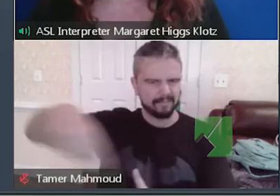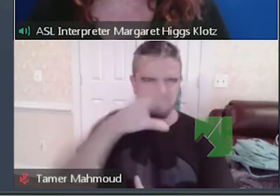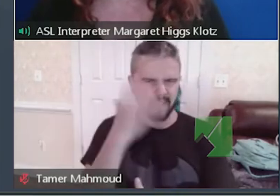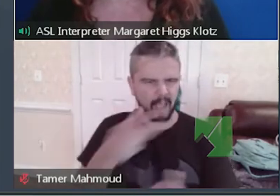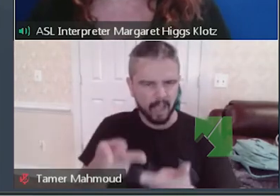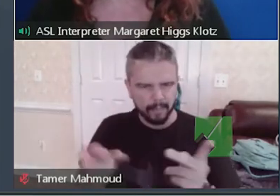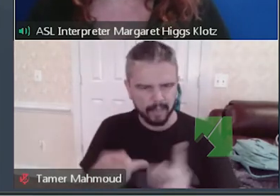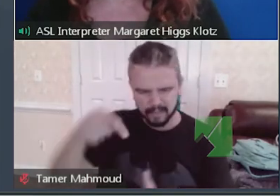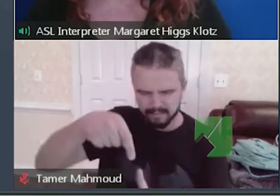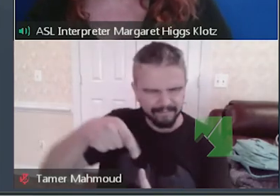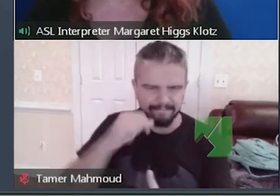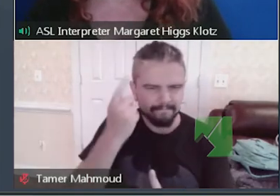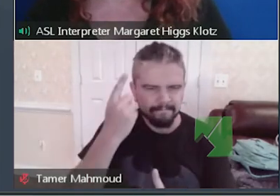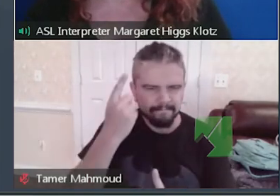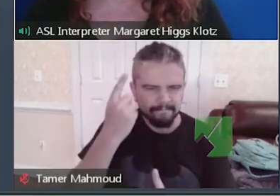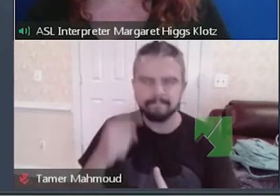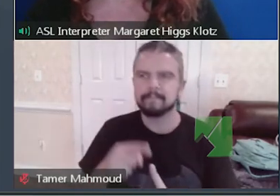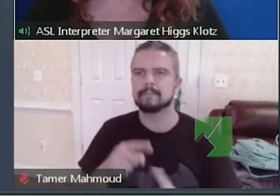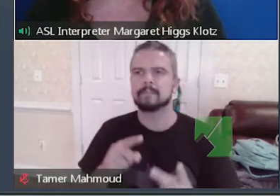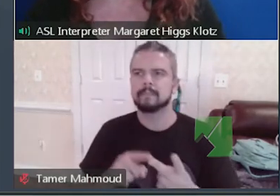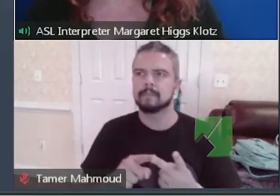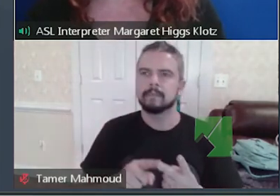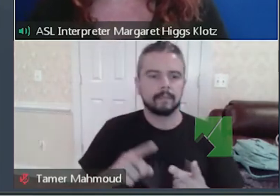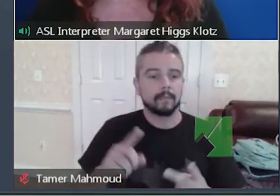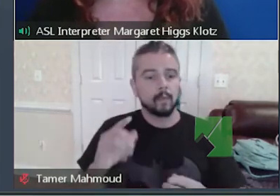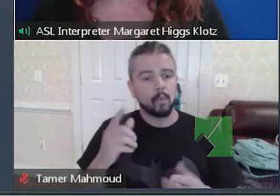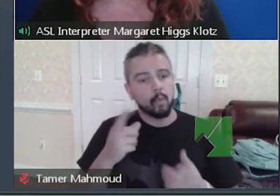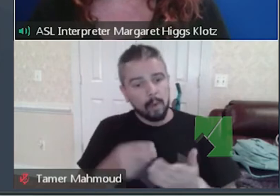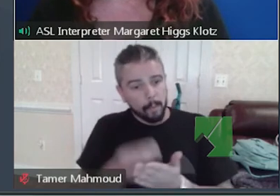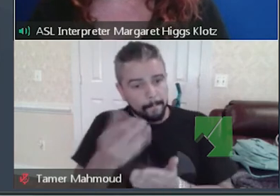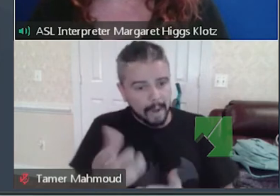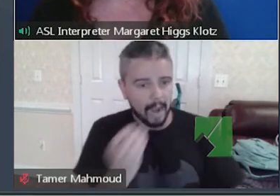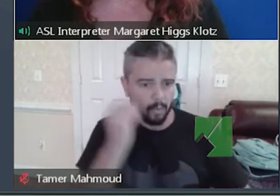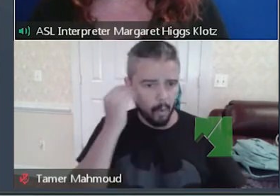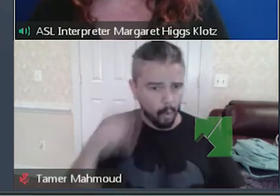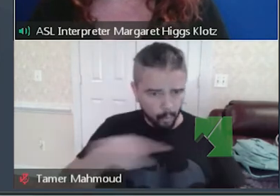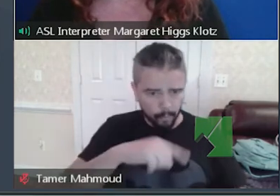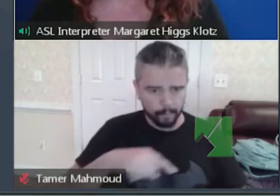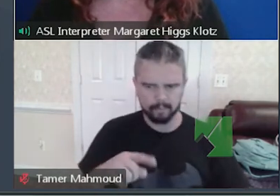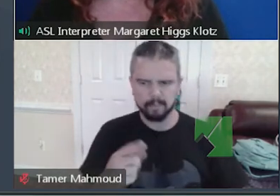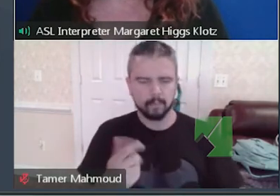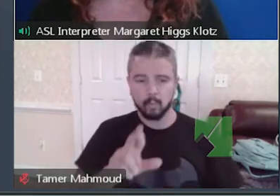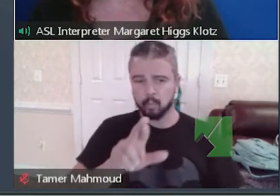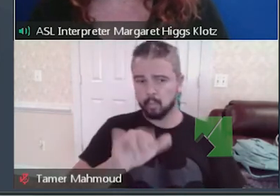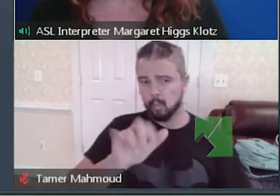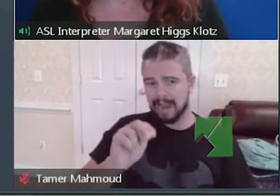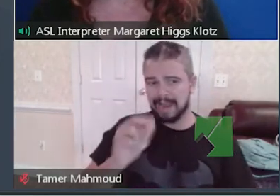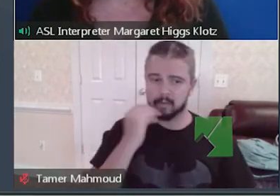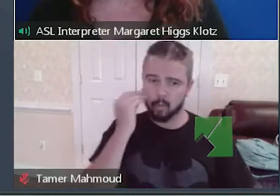So it's strange that it's in that zone. Secondly, when we all bought our homes,